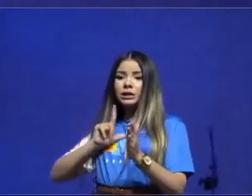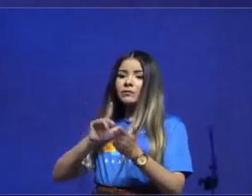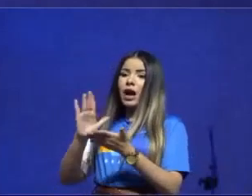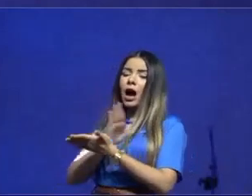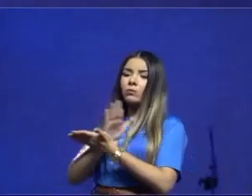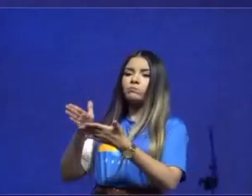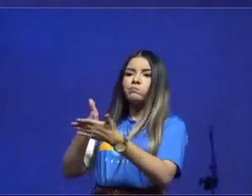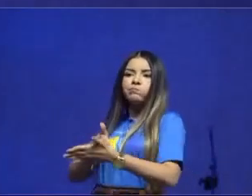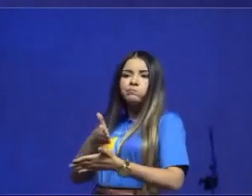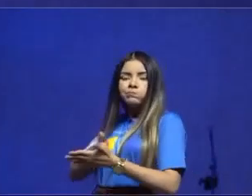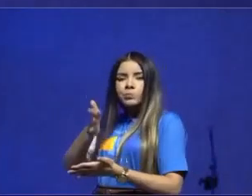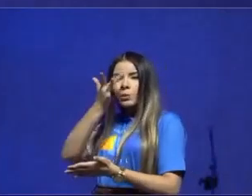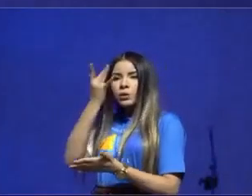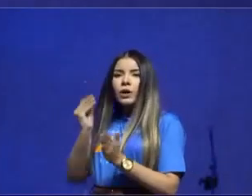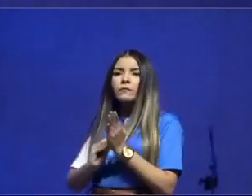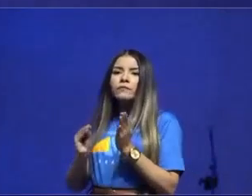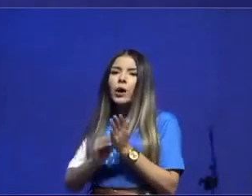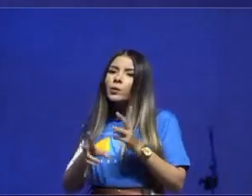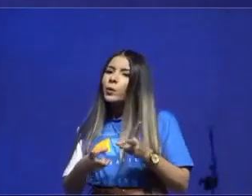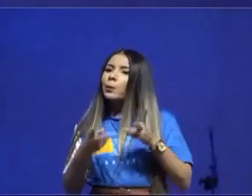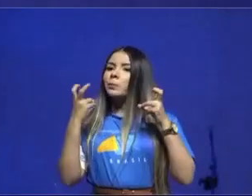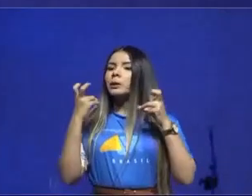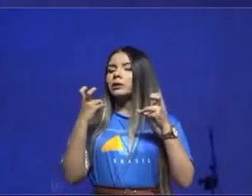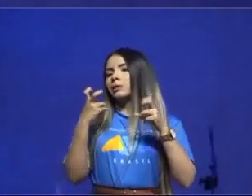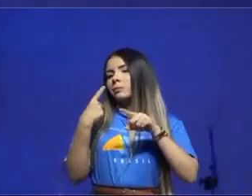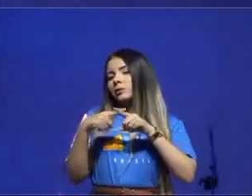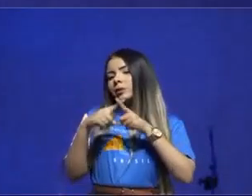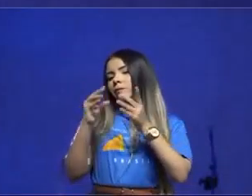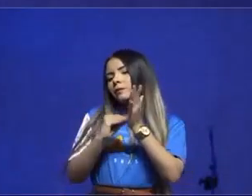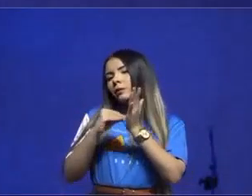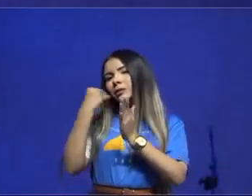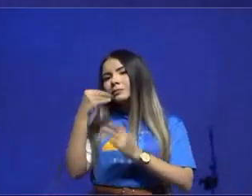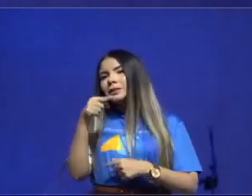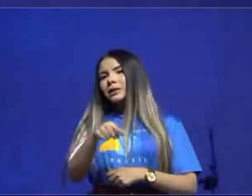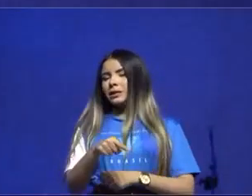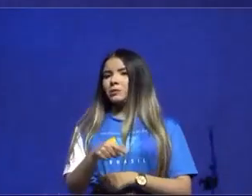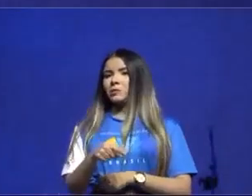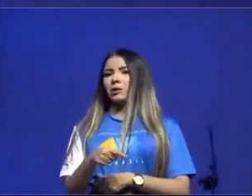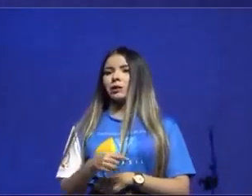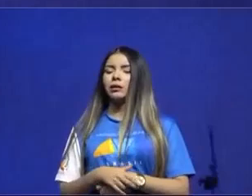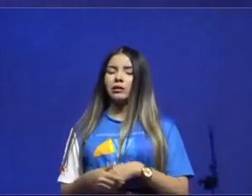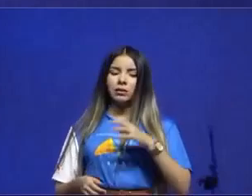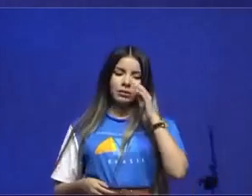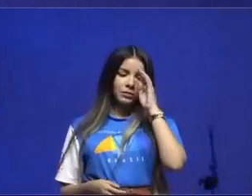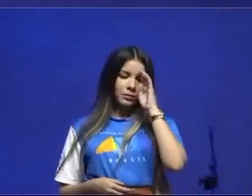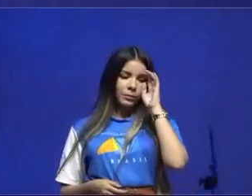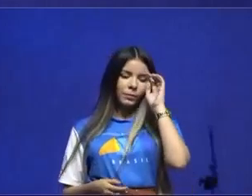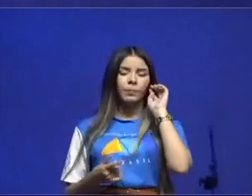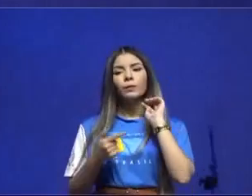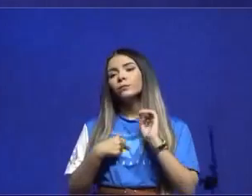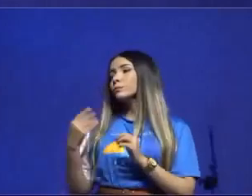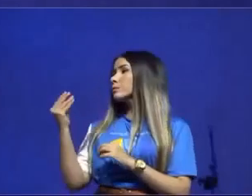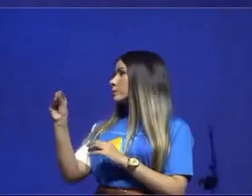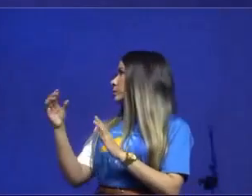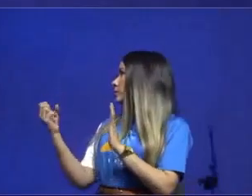lack of experience with children anyway, I put the milestones of development for us to have a